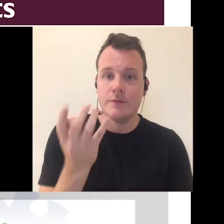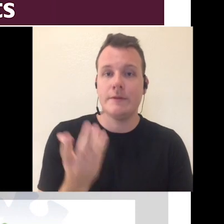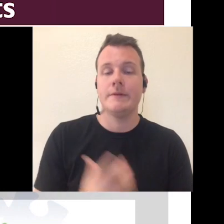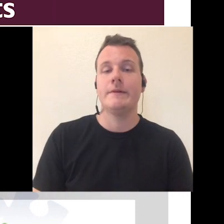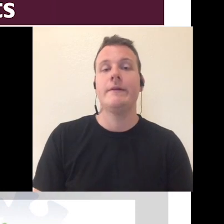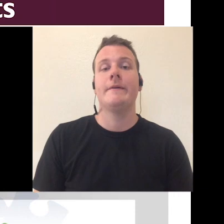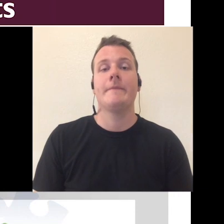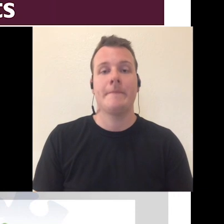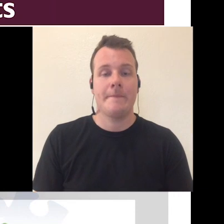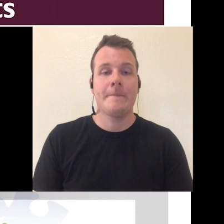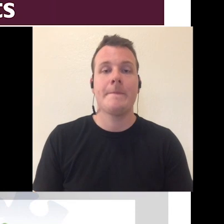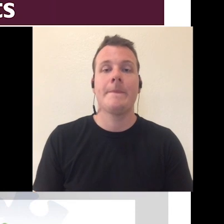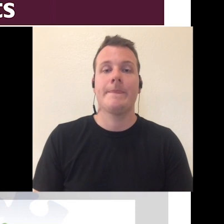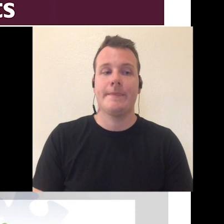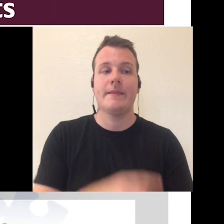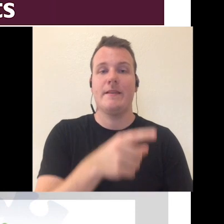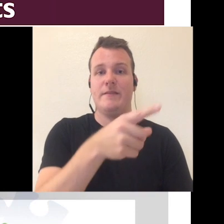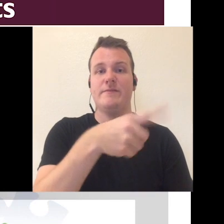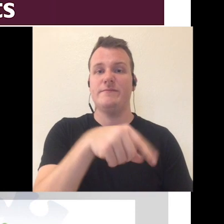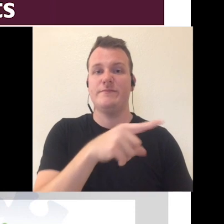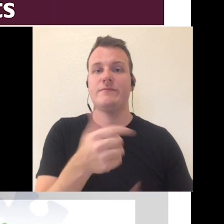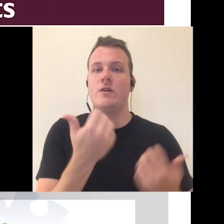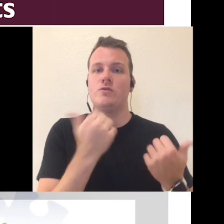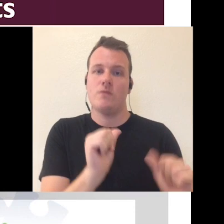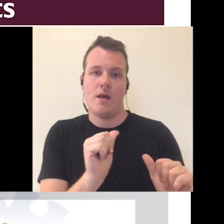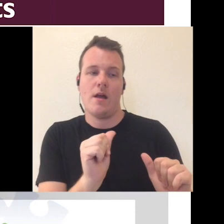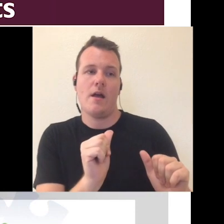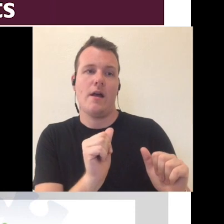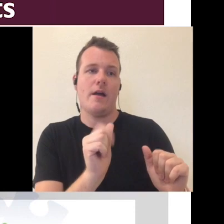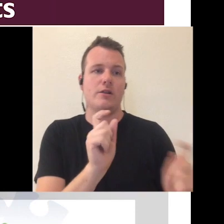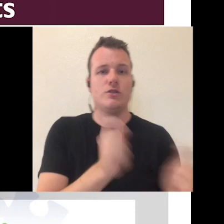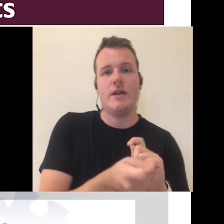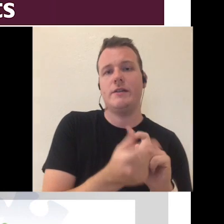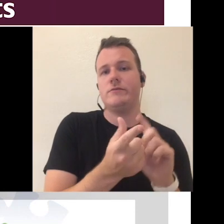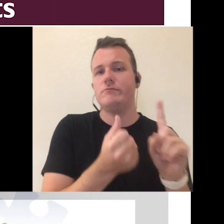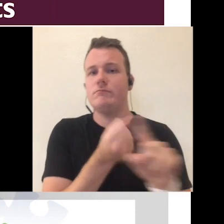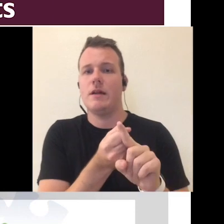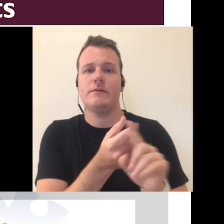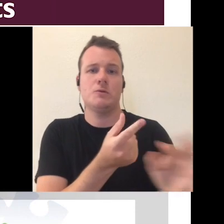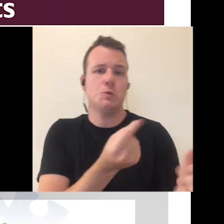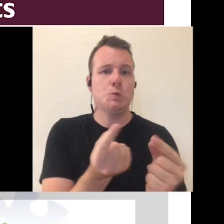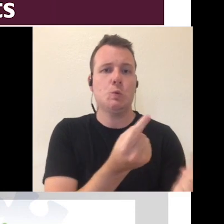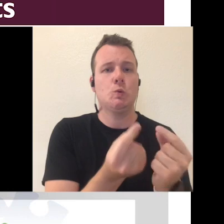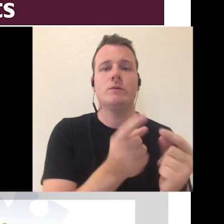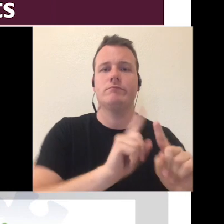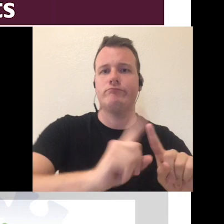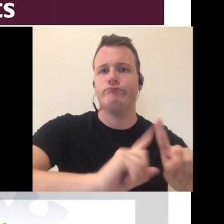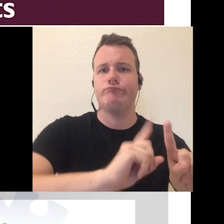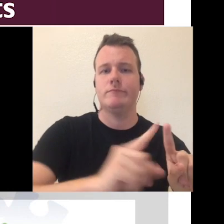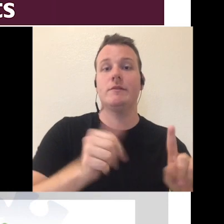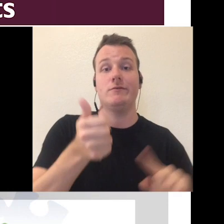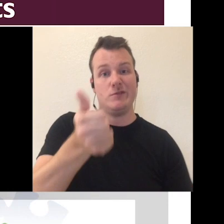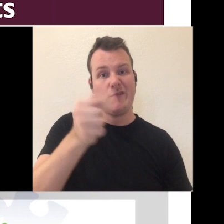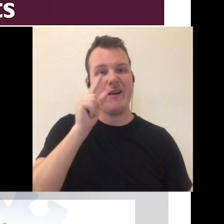and so they're going to be trying to make this happen and that happen, and something else happen. They're gonna try different things, and you need to